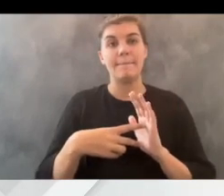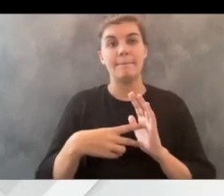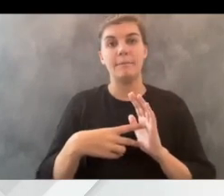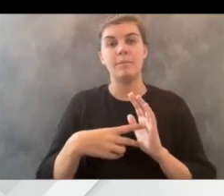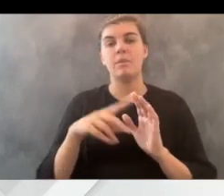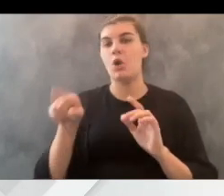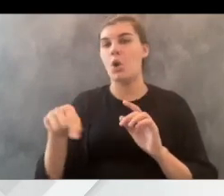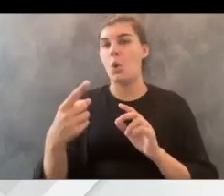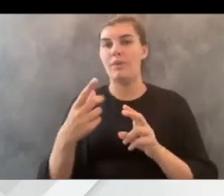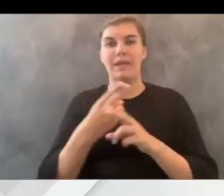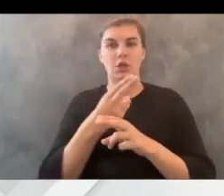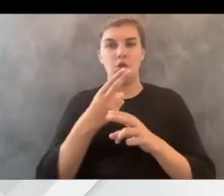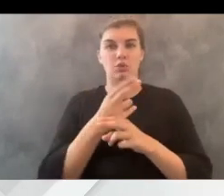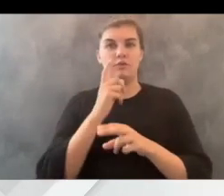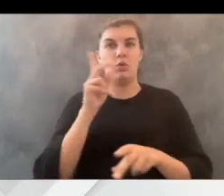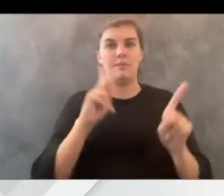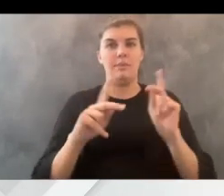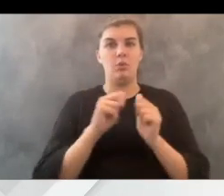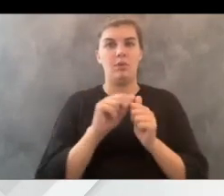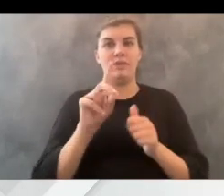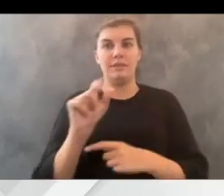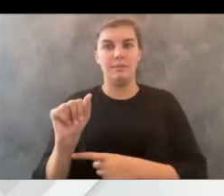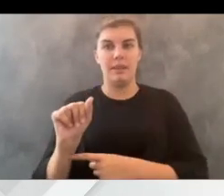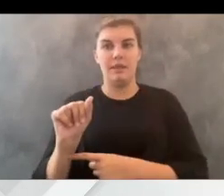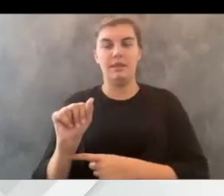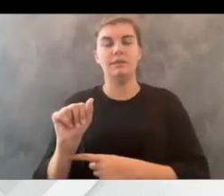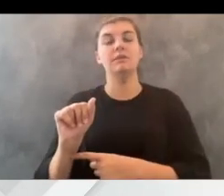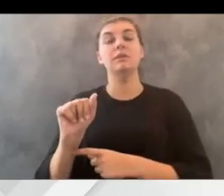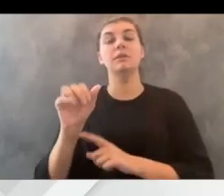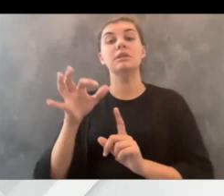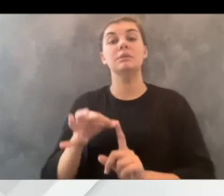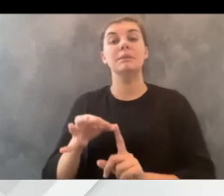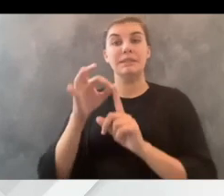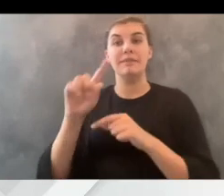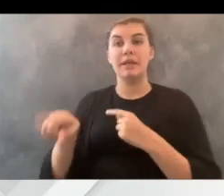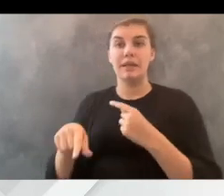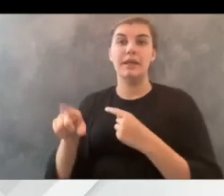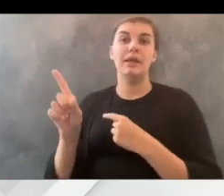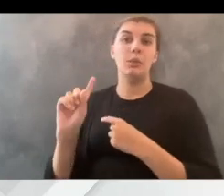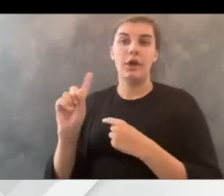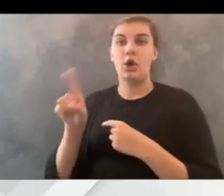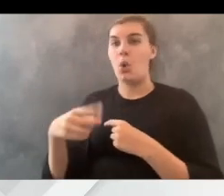for passengers with disabilities, particularly where there is only one passenger loading zone.